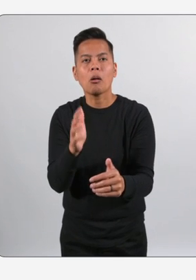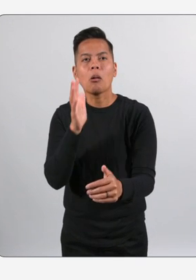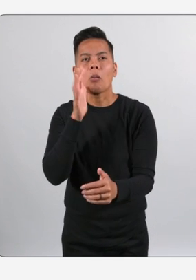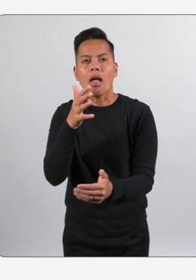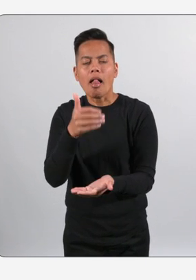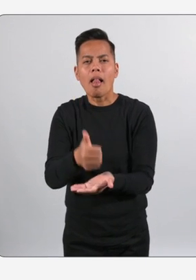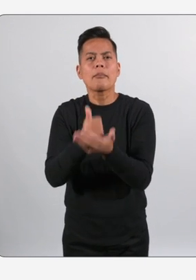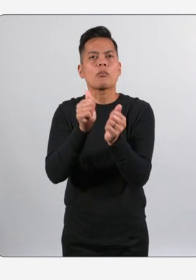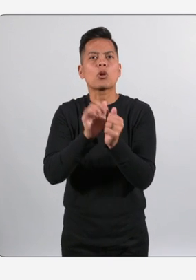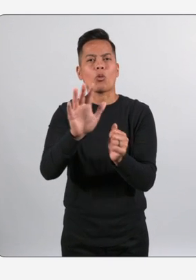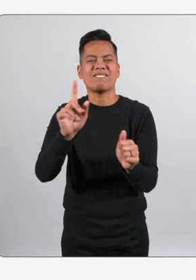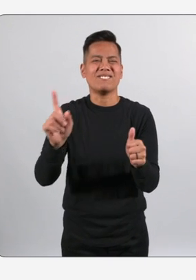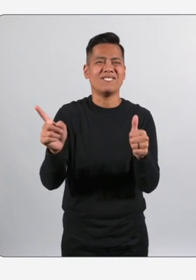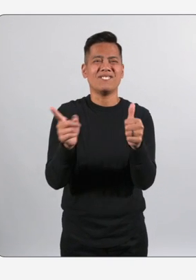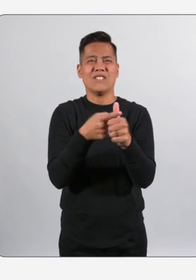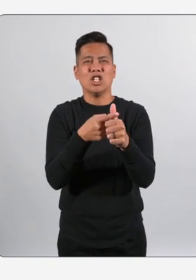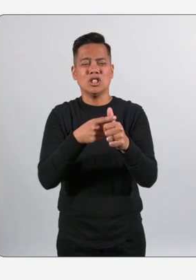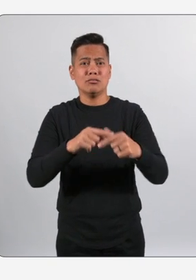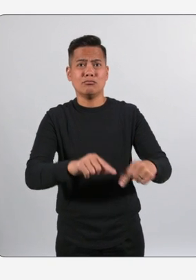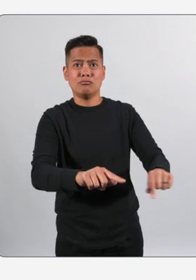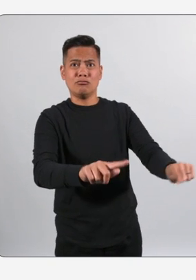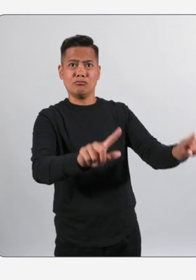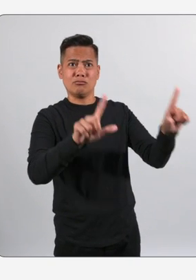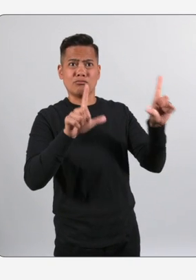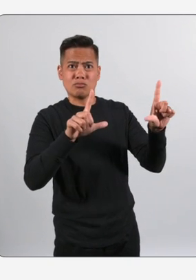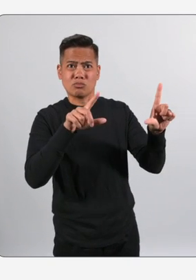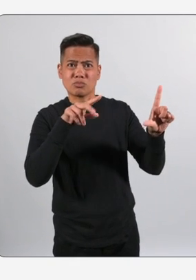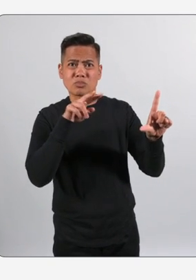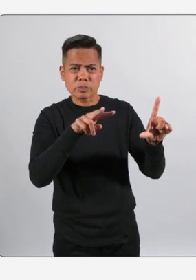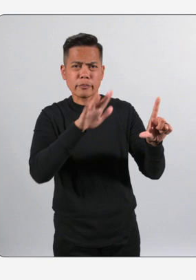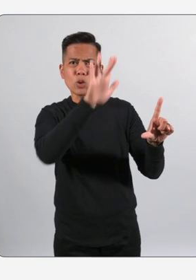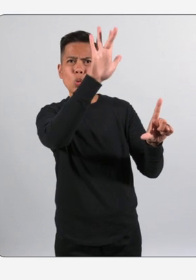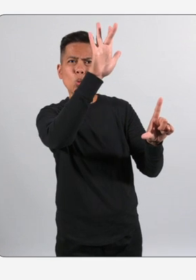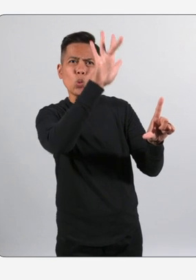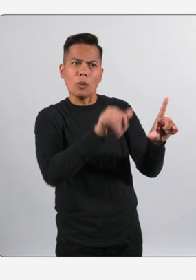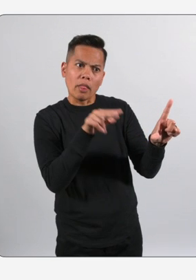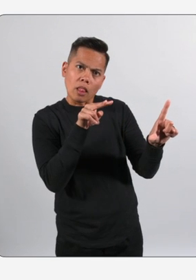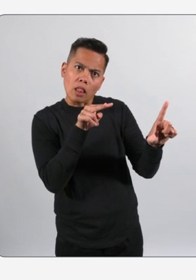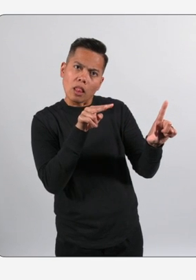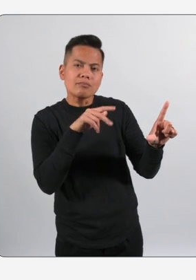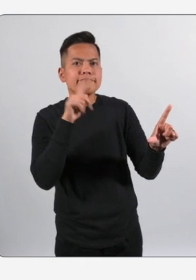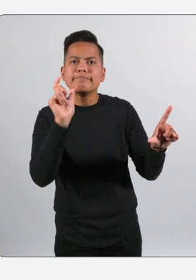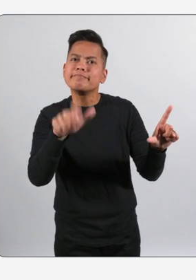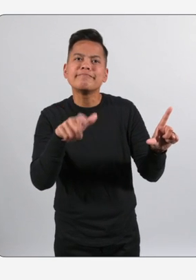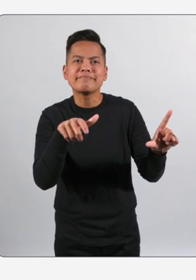your first draft of any concept, so you're never staring at a blank page alone again. And you'll be able to generate